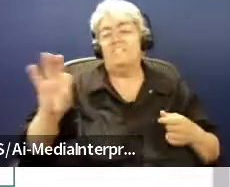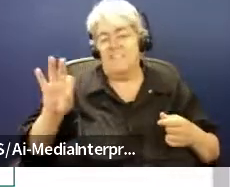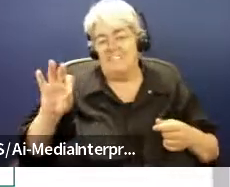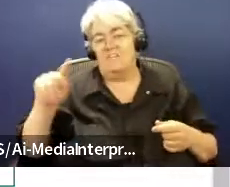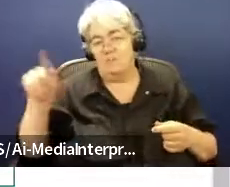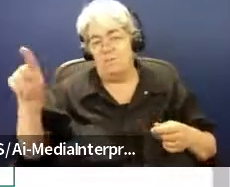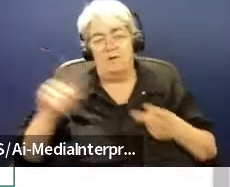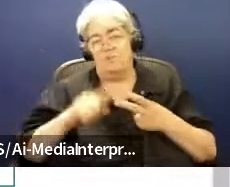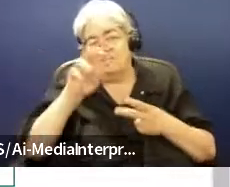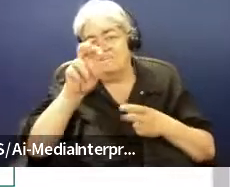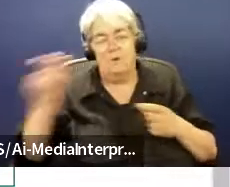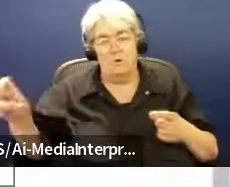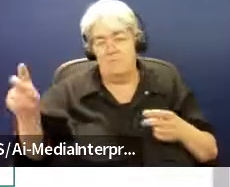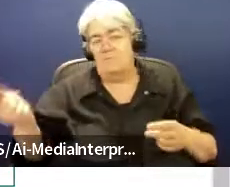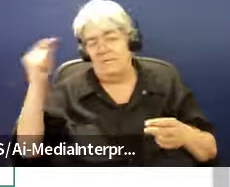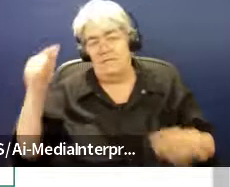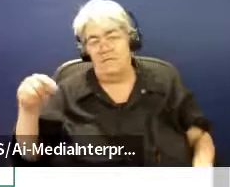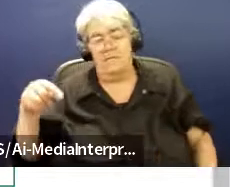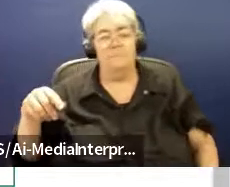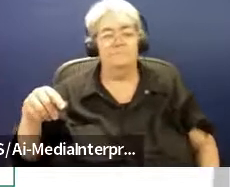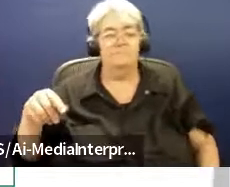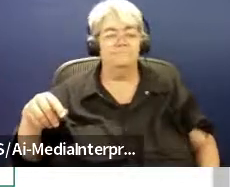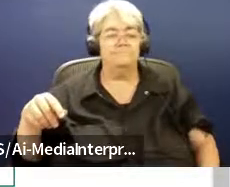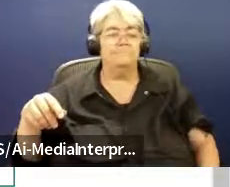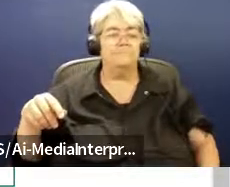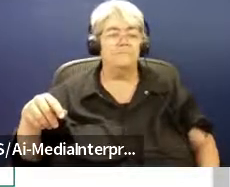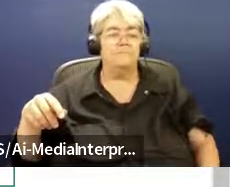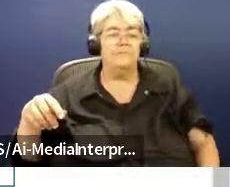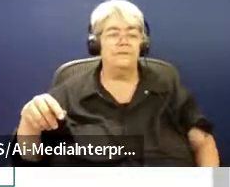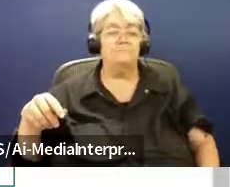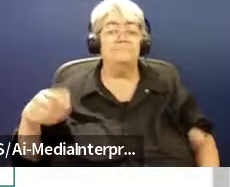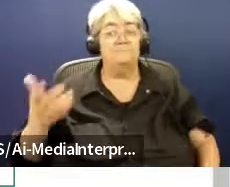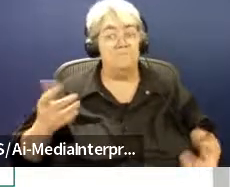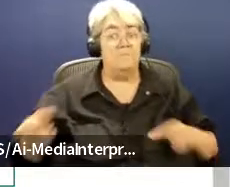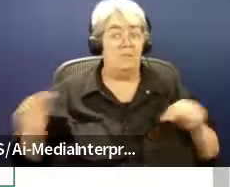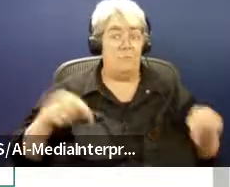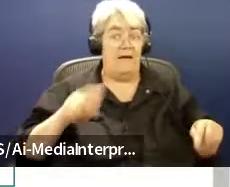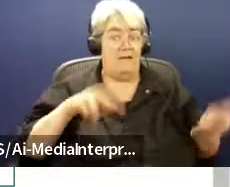Participant type, select all that apply, June 20 boutiques, which events will be, blank,